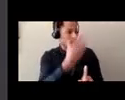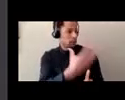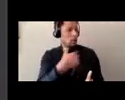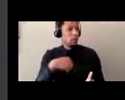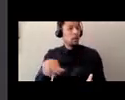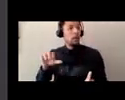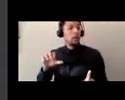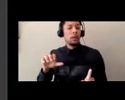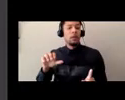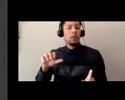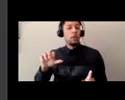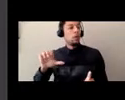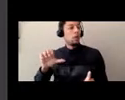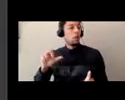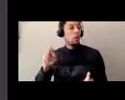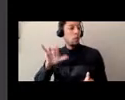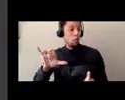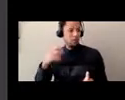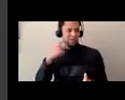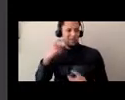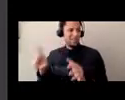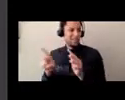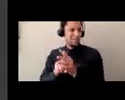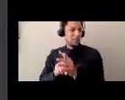Corey, I know you're still in on Diane's link.